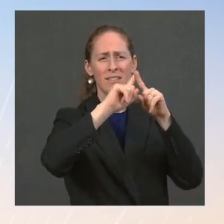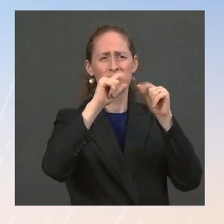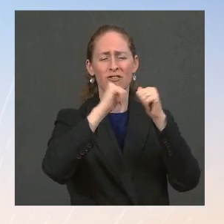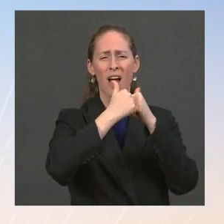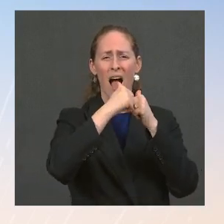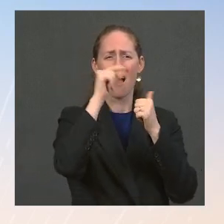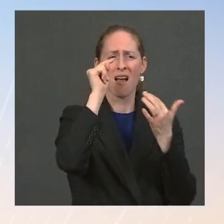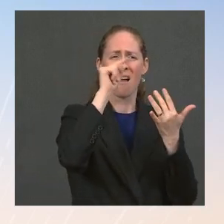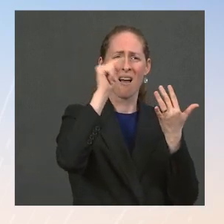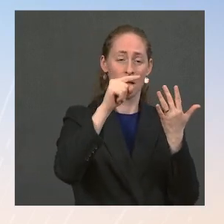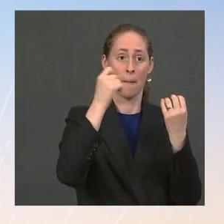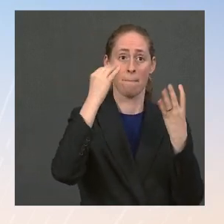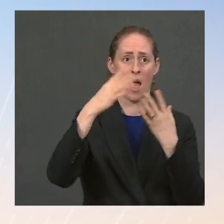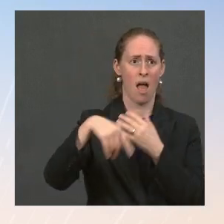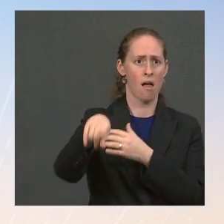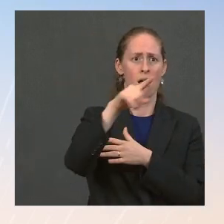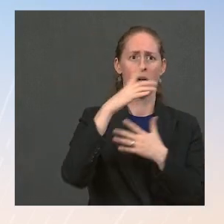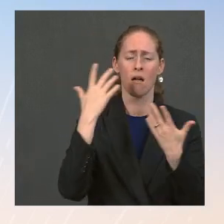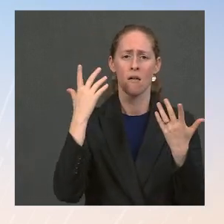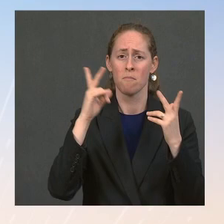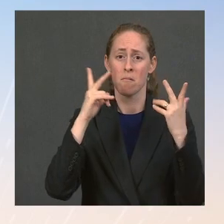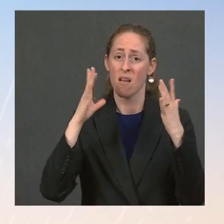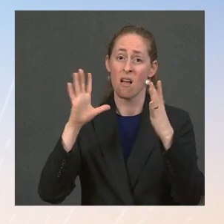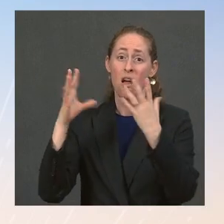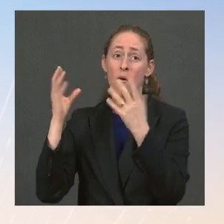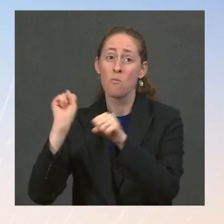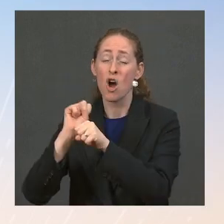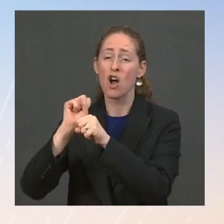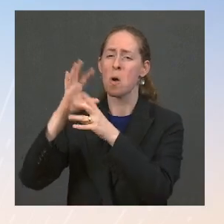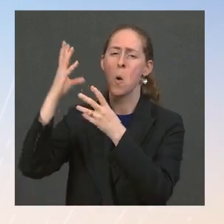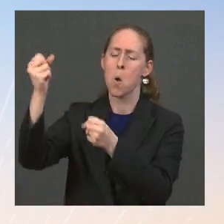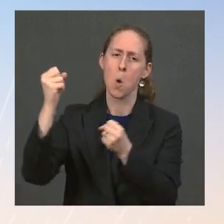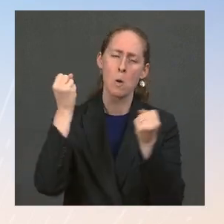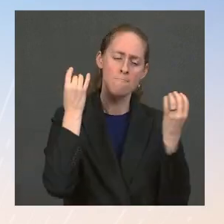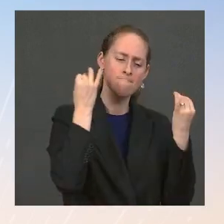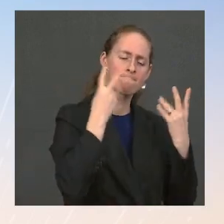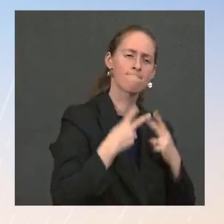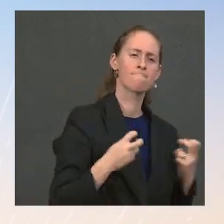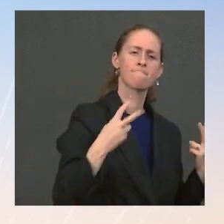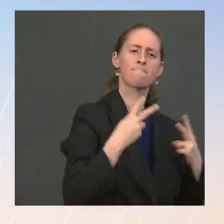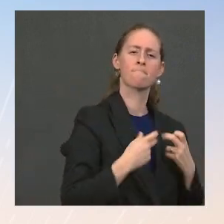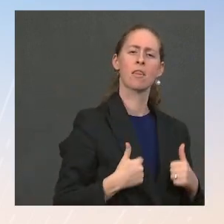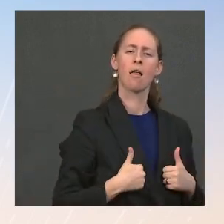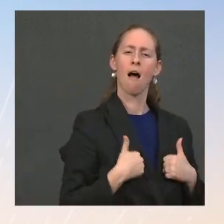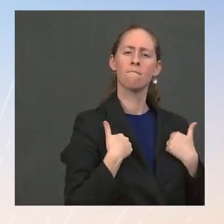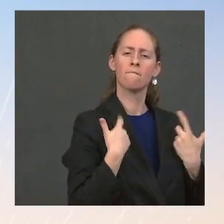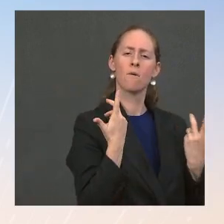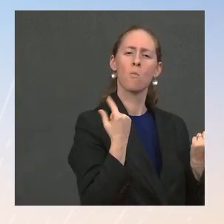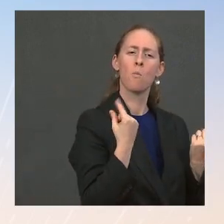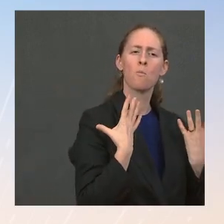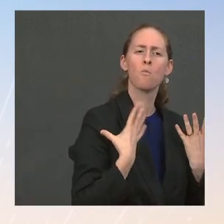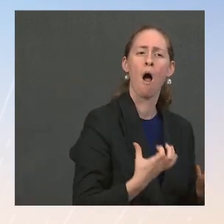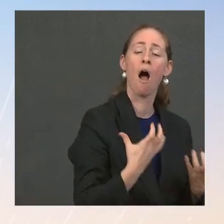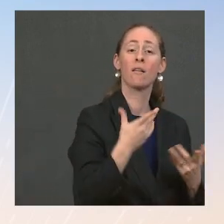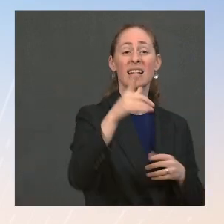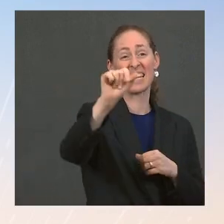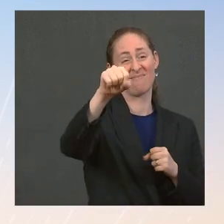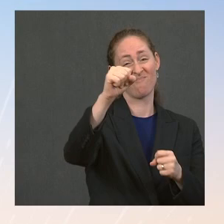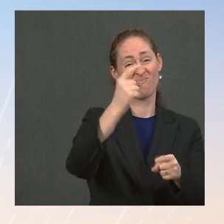and what careers they may -- may pursue. So, you're right, there are an enormous number of jobs that are still available out there in the workforce,